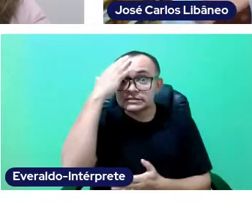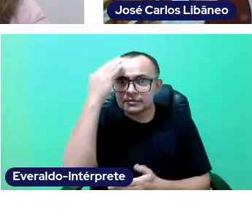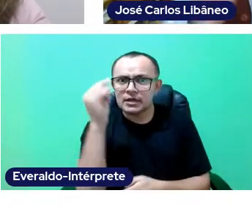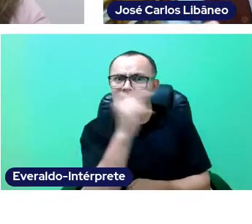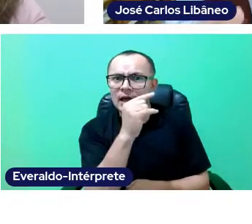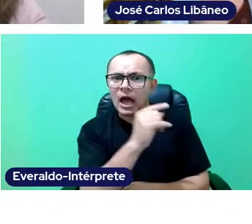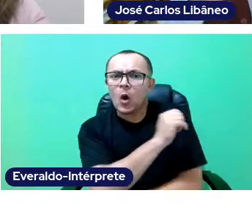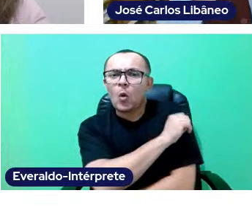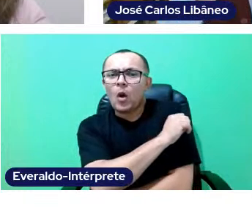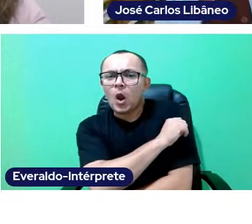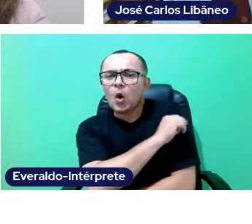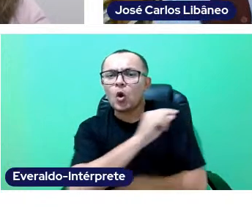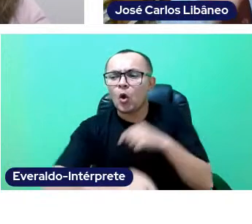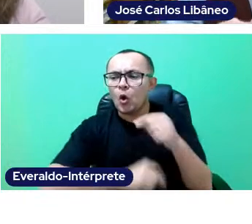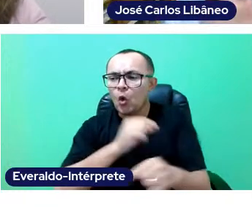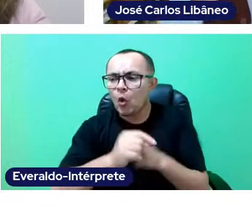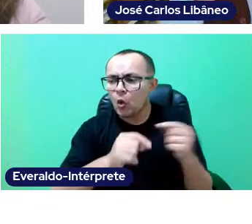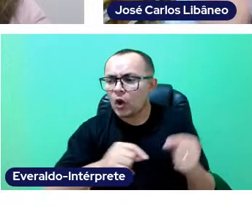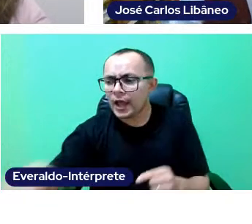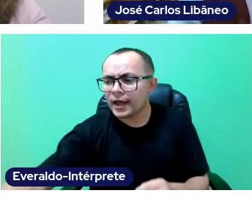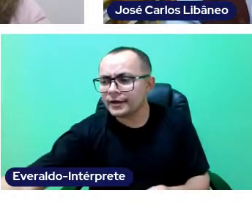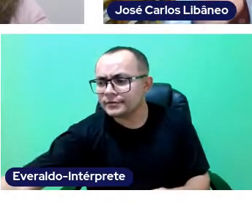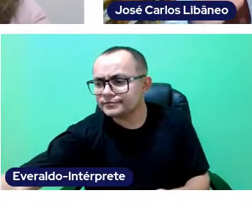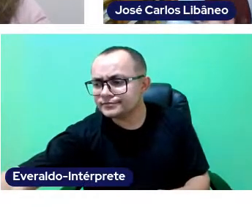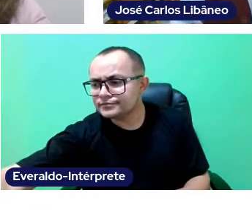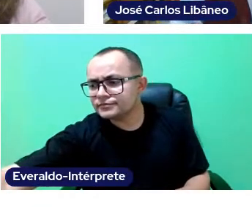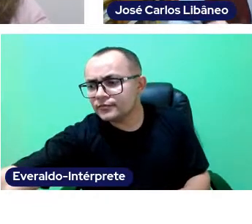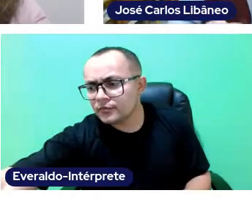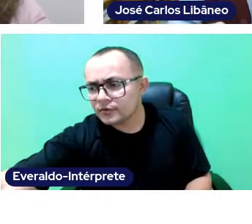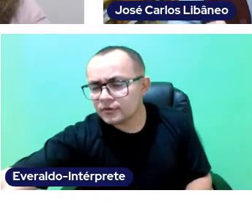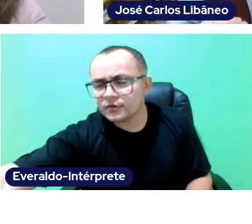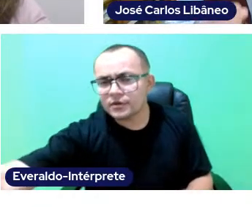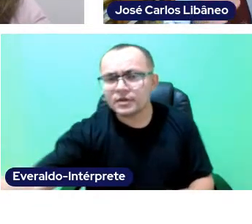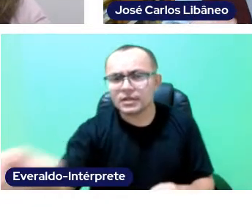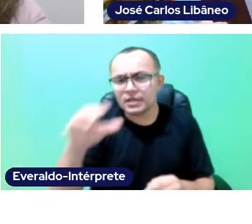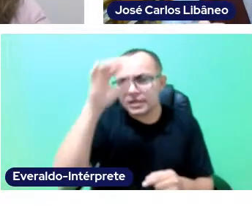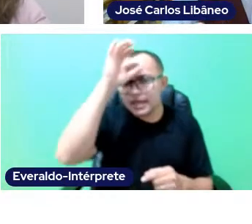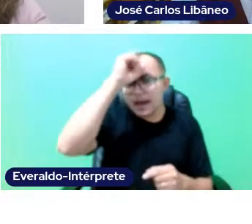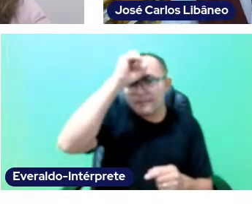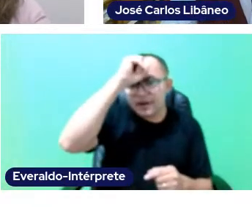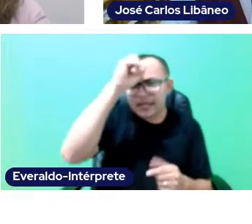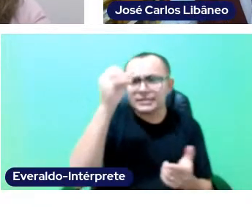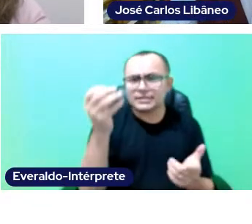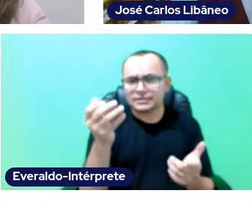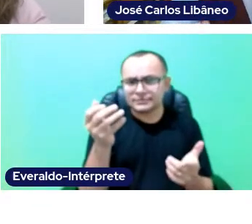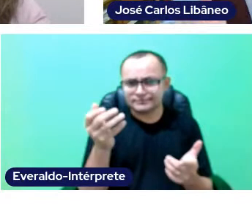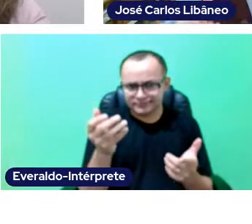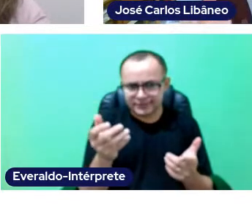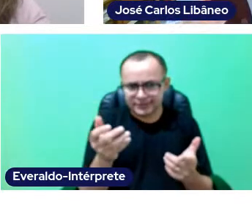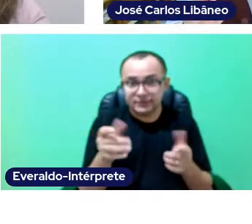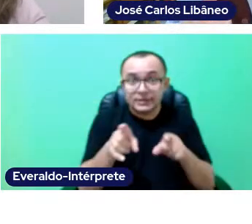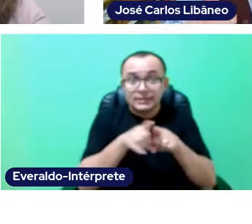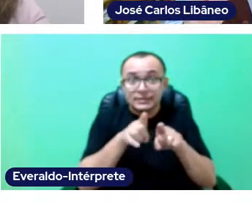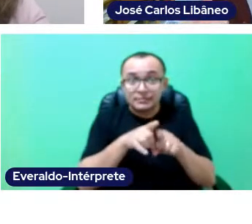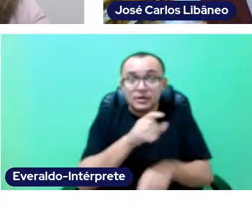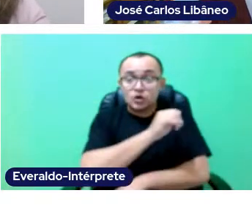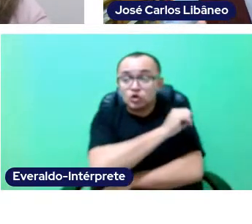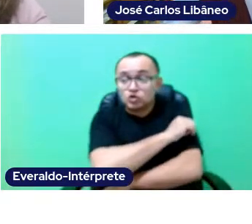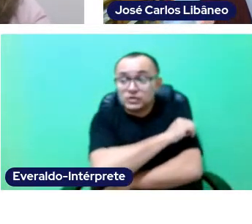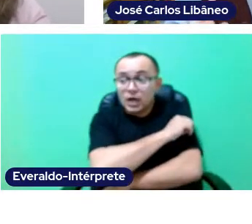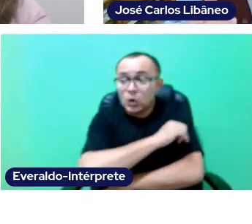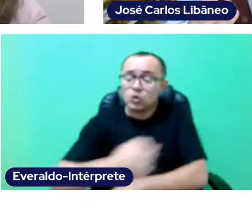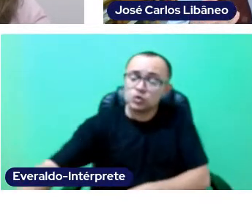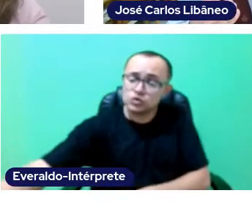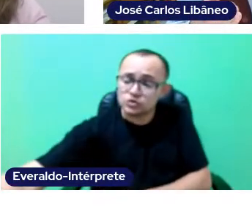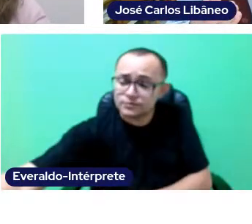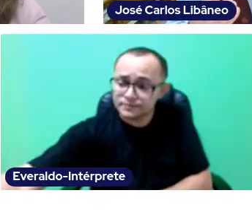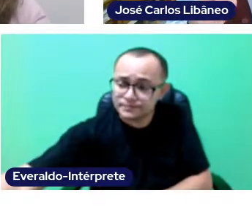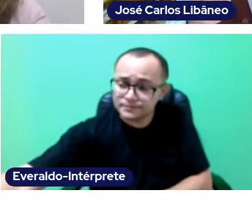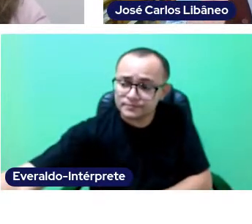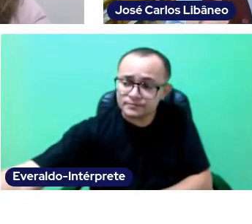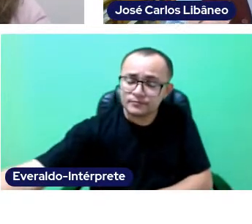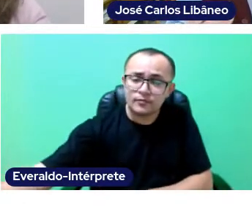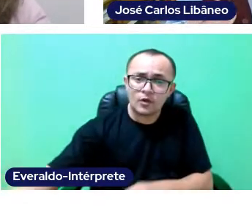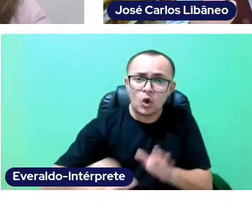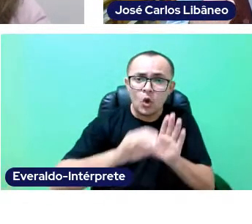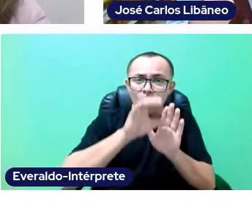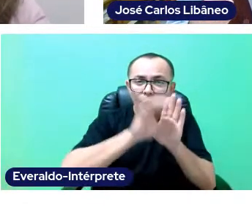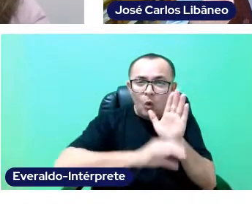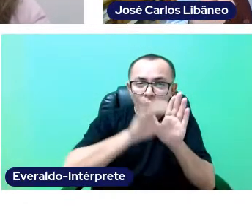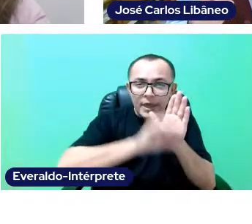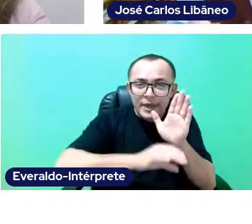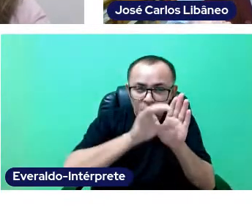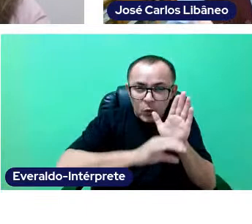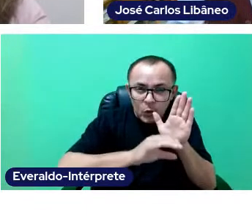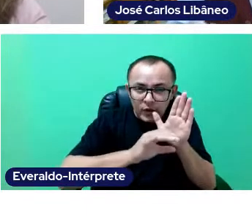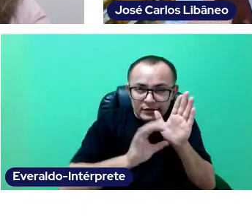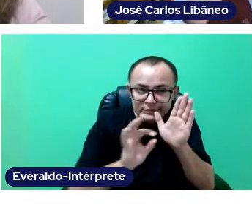what is ours student's social, cultural and material conditions. It makes no sense at all to impose a curriculum that is already set, prescribed.